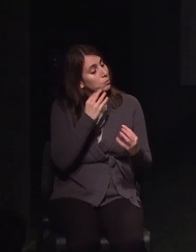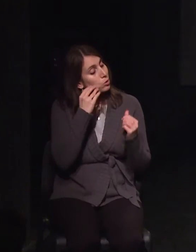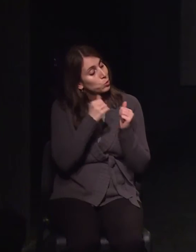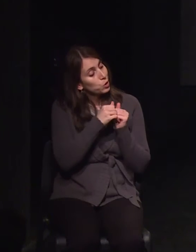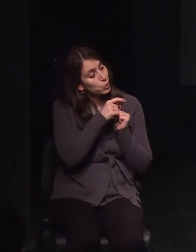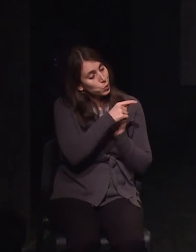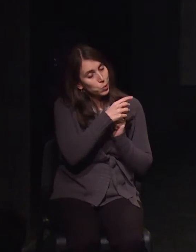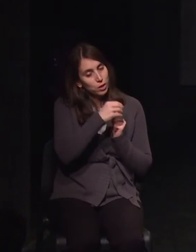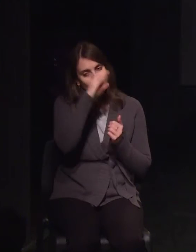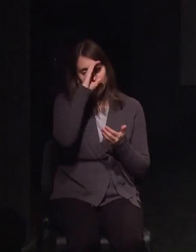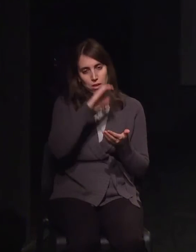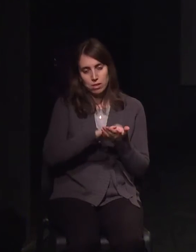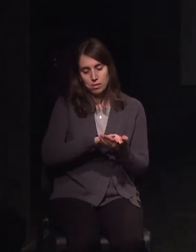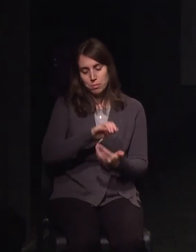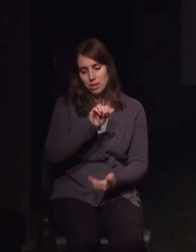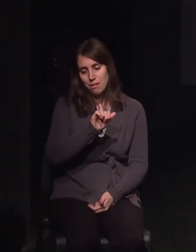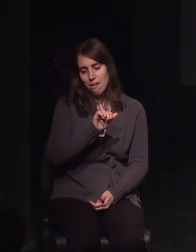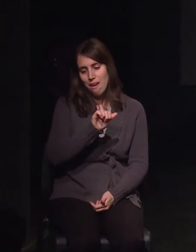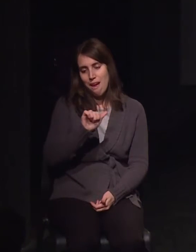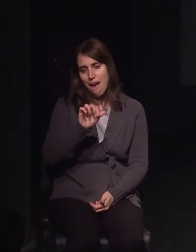co-founder of Sphinx, we were in a school.